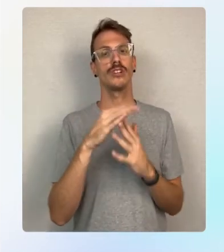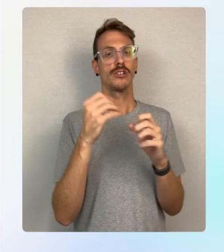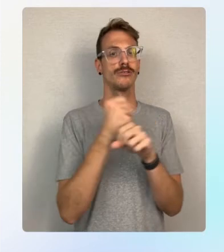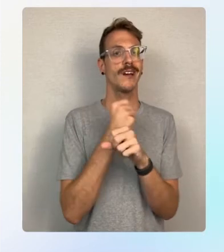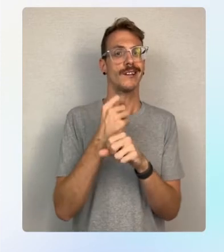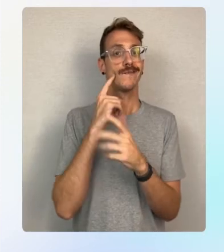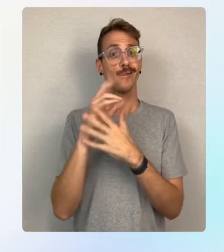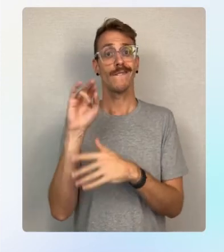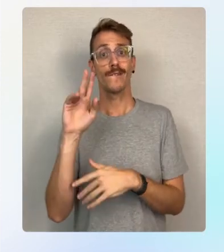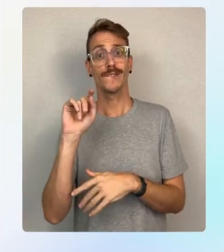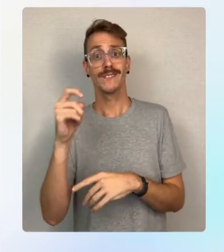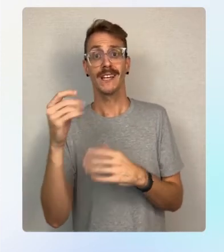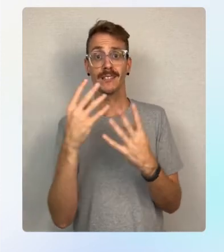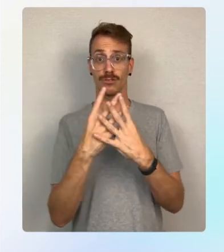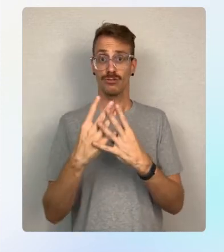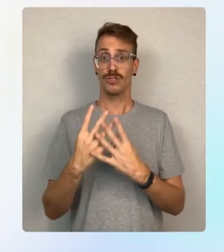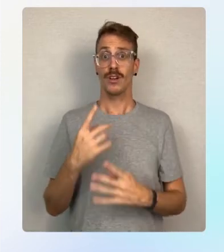for the vertex shader of the drawcall.